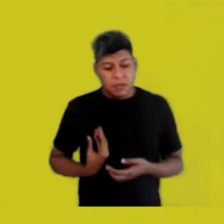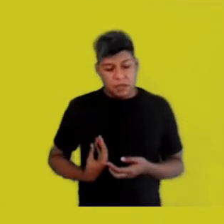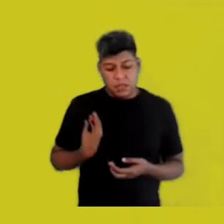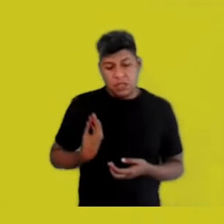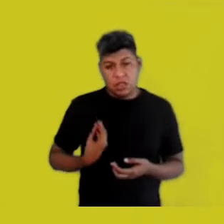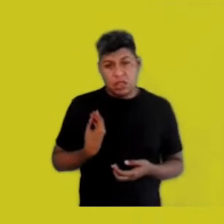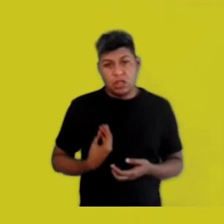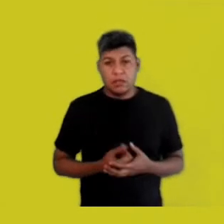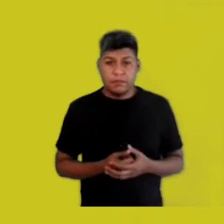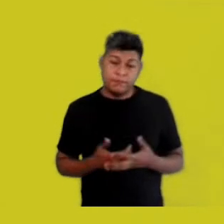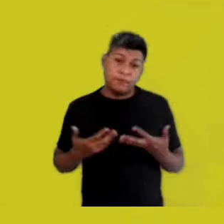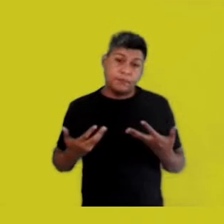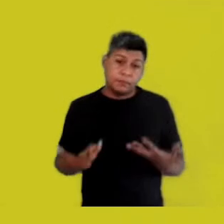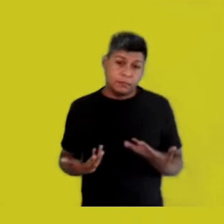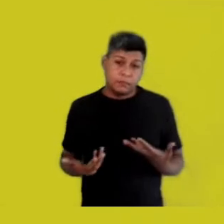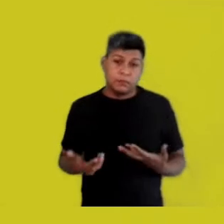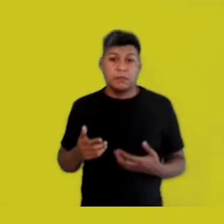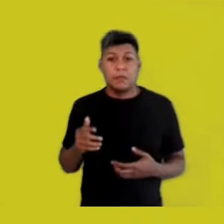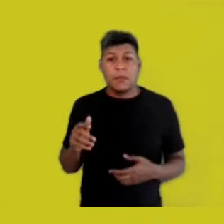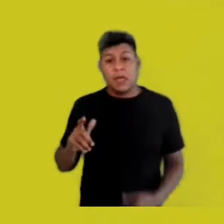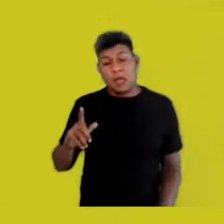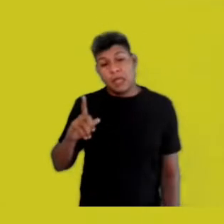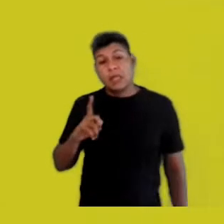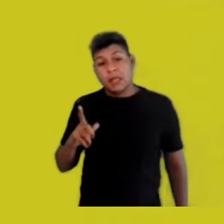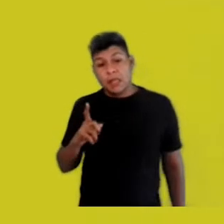Well, I basically leave here these first observations